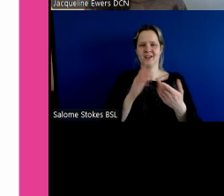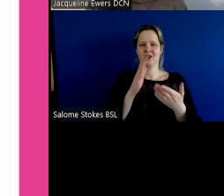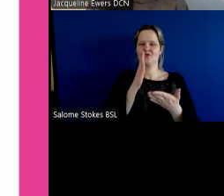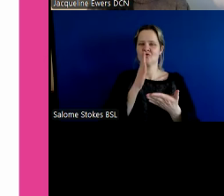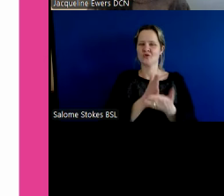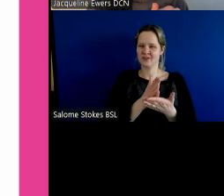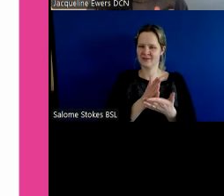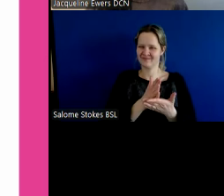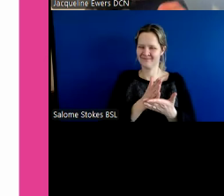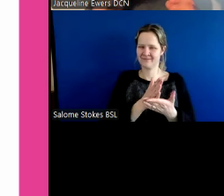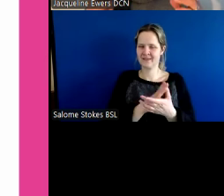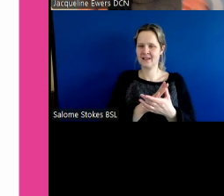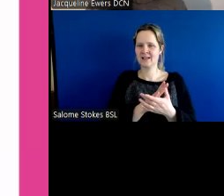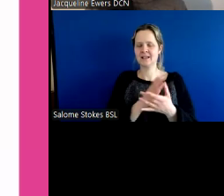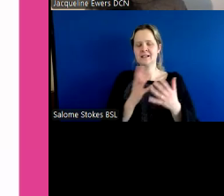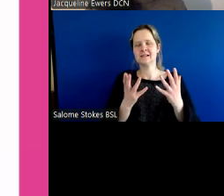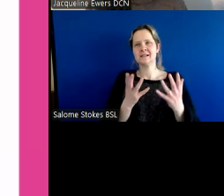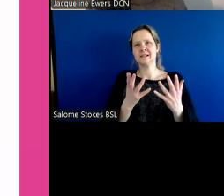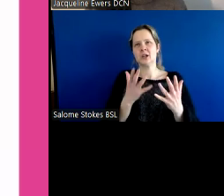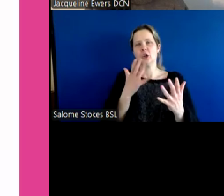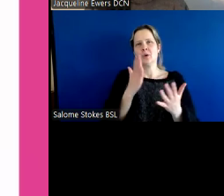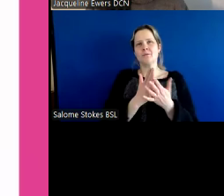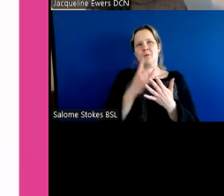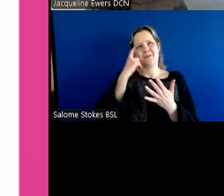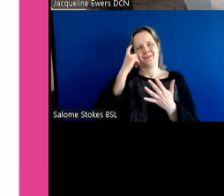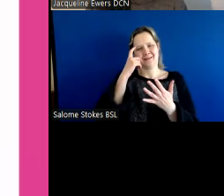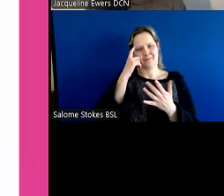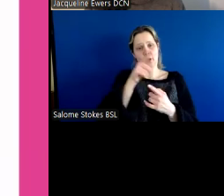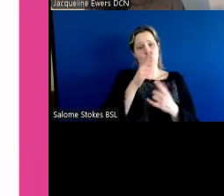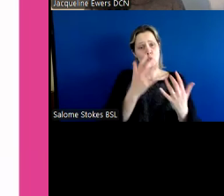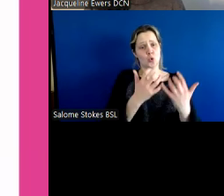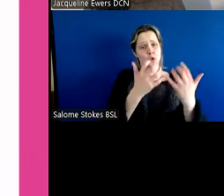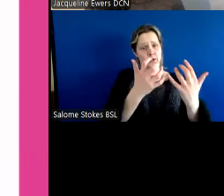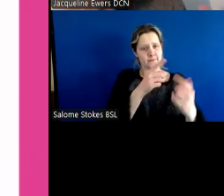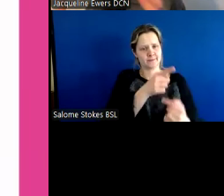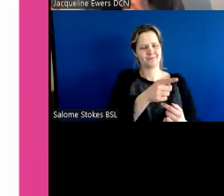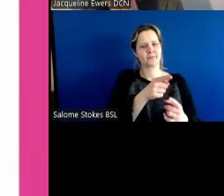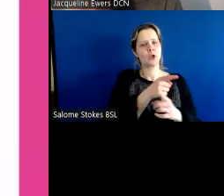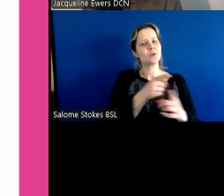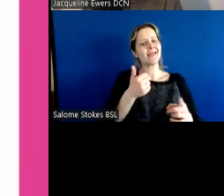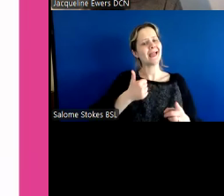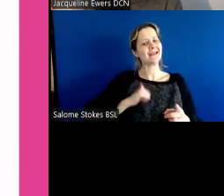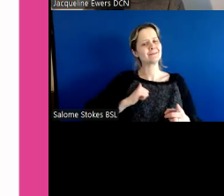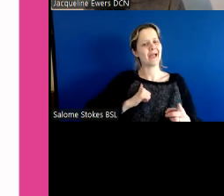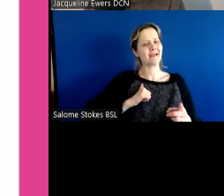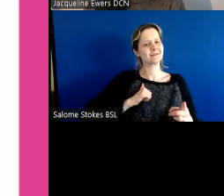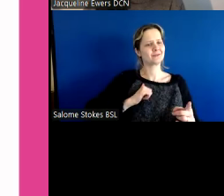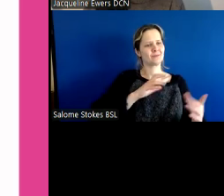You have to consider whether your audience will be expecting to be added to your mailing list,